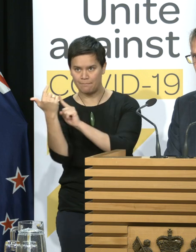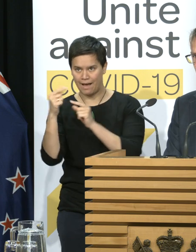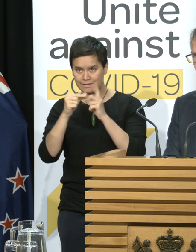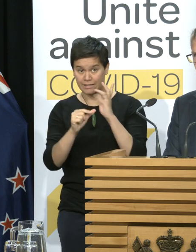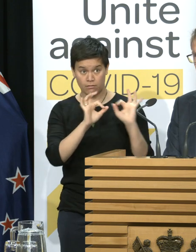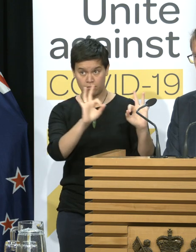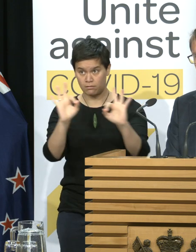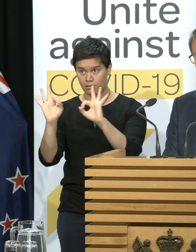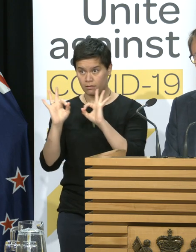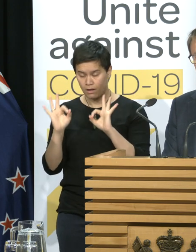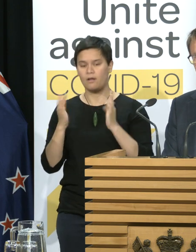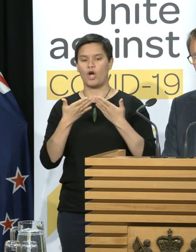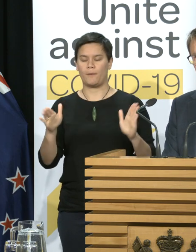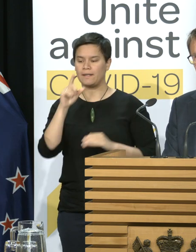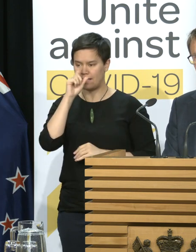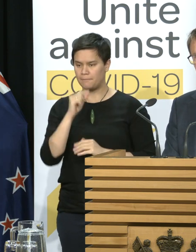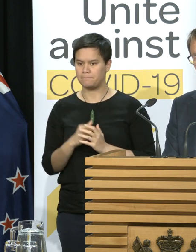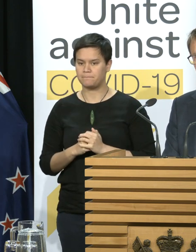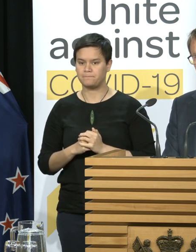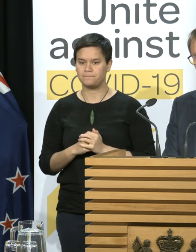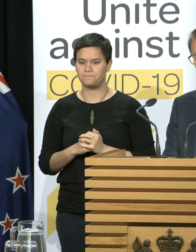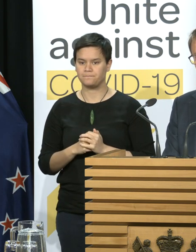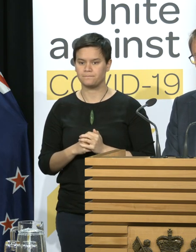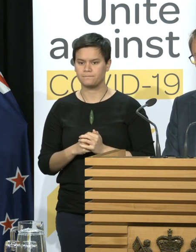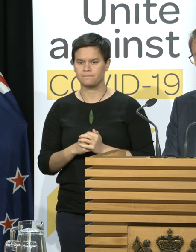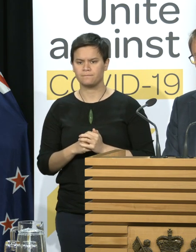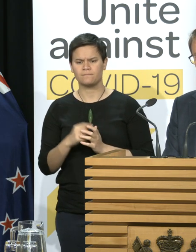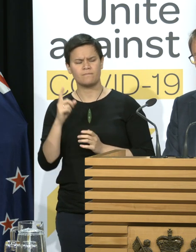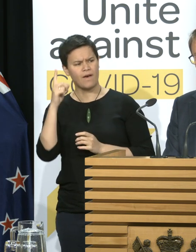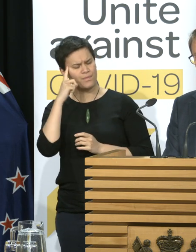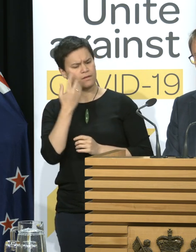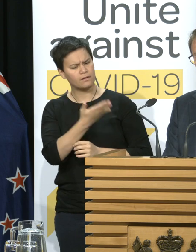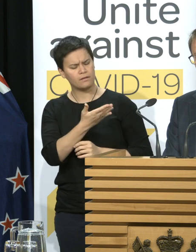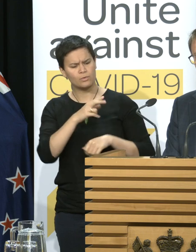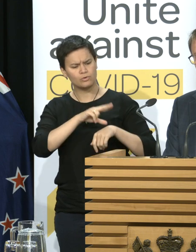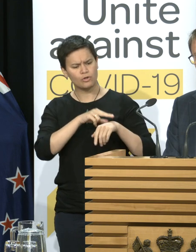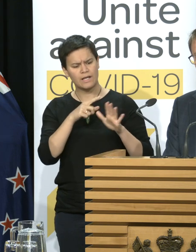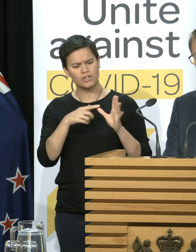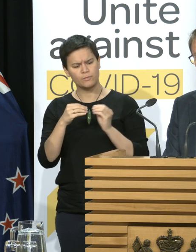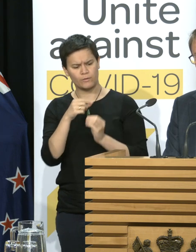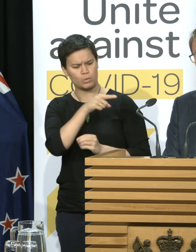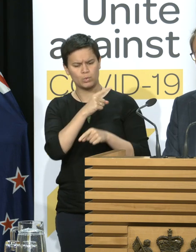We'll come up here, and then I'll come back over there. Just on-- I think it was Dr. Bloomfield. You talked about resources are on standby.